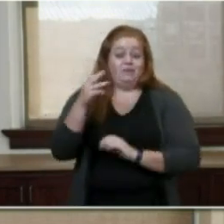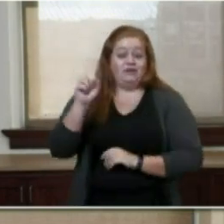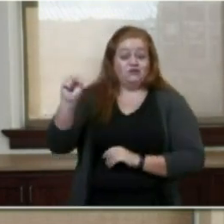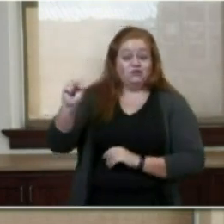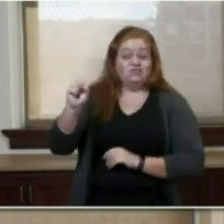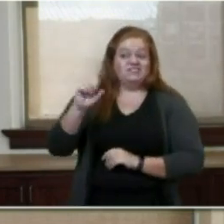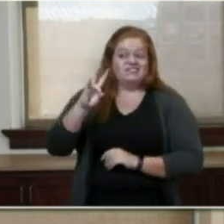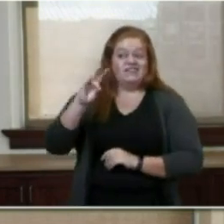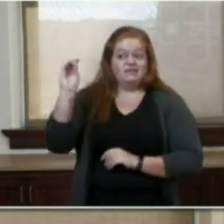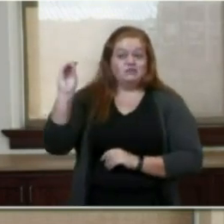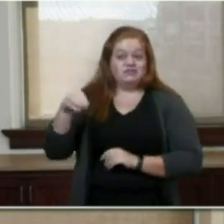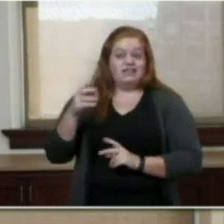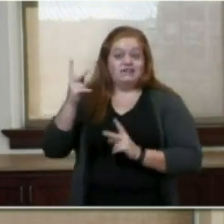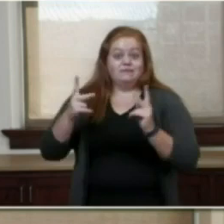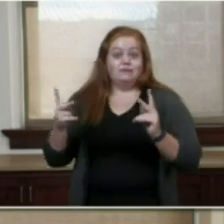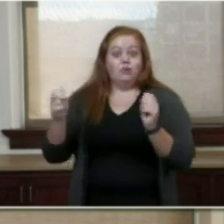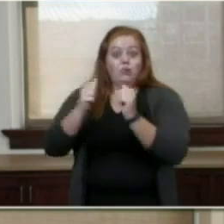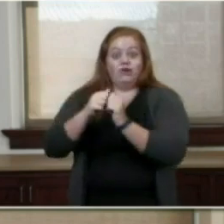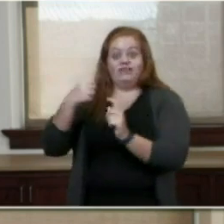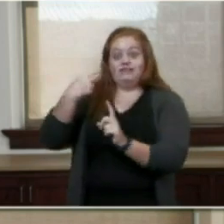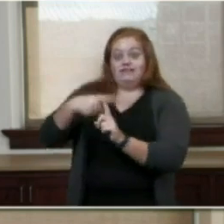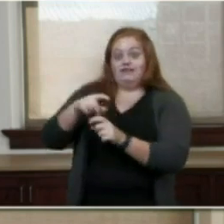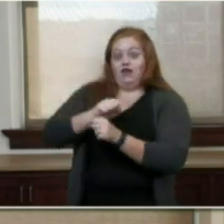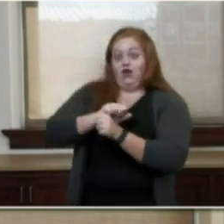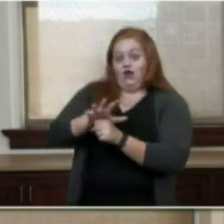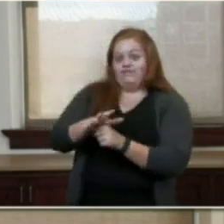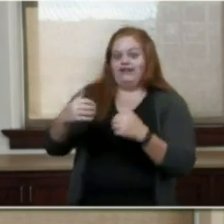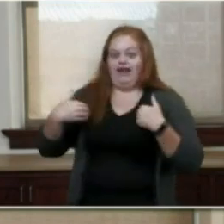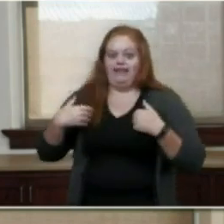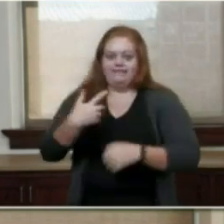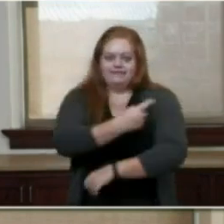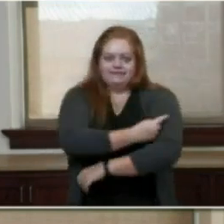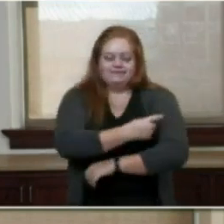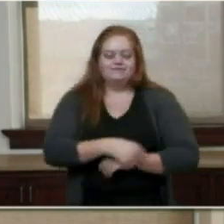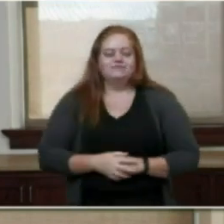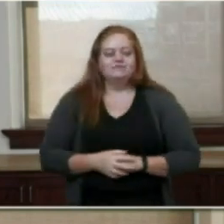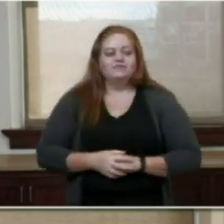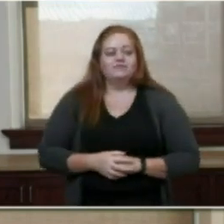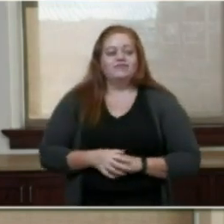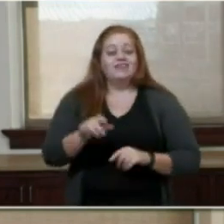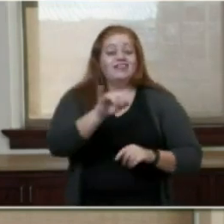people were fully vaccinated and like in massachusetts, we are also seeing an